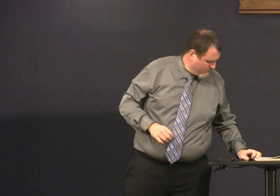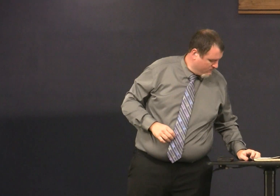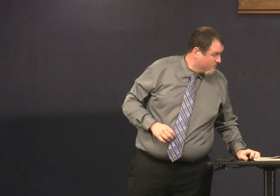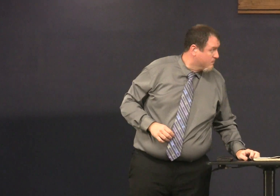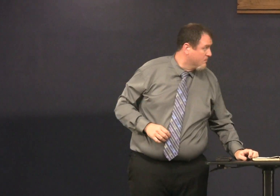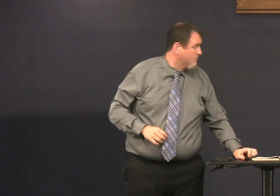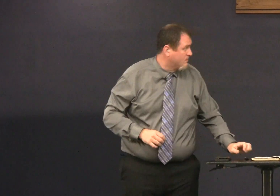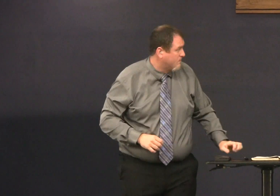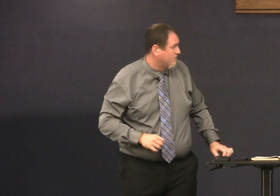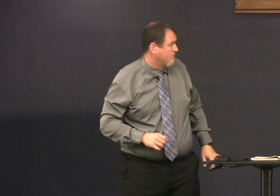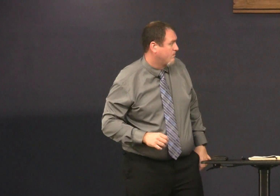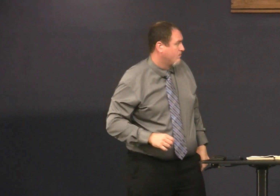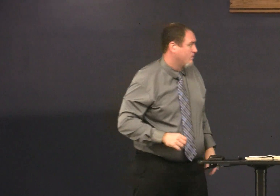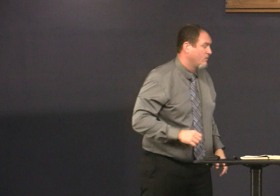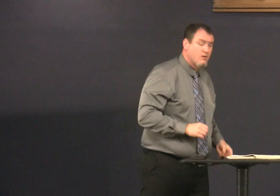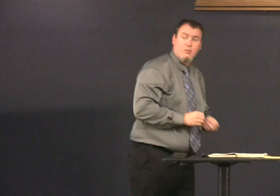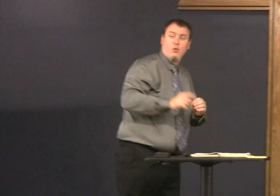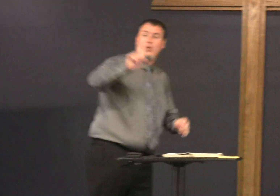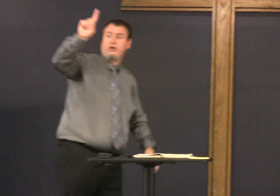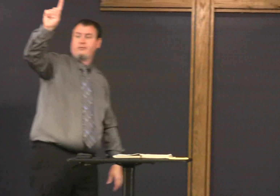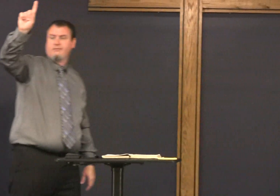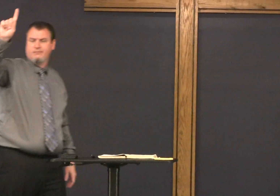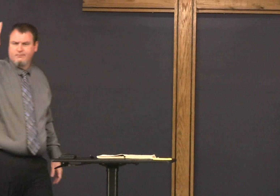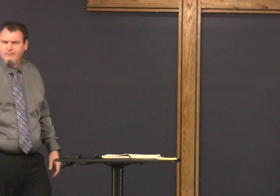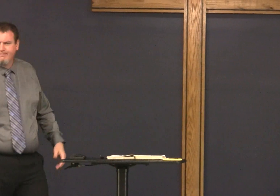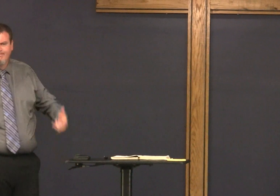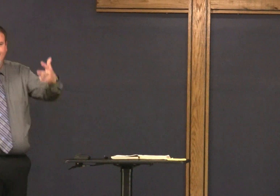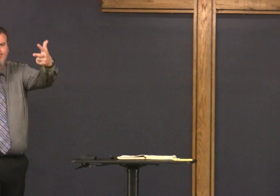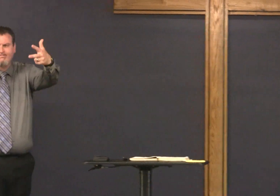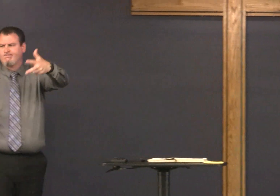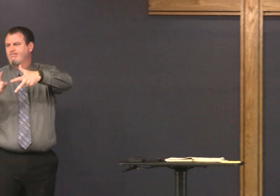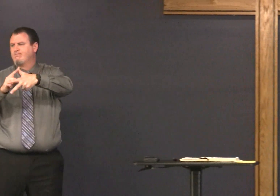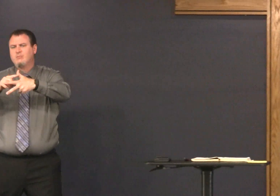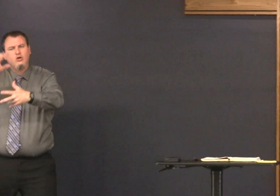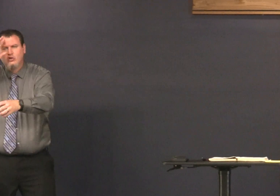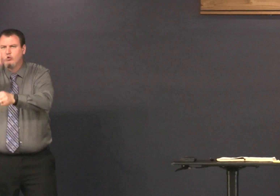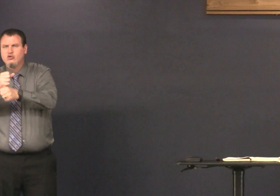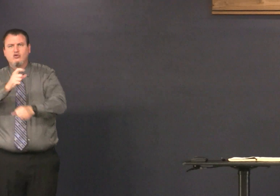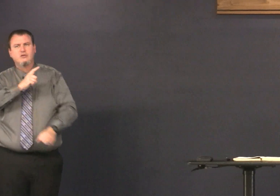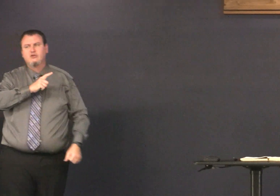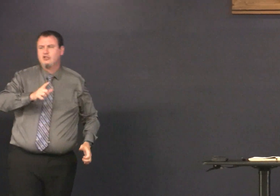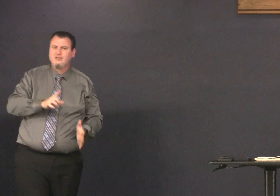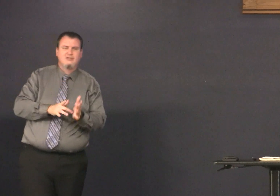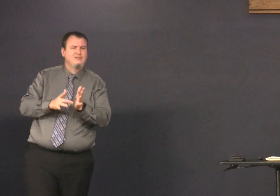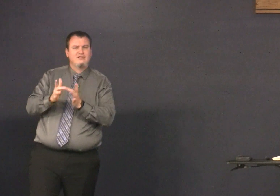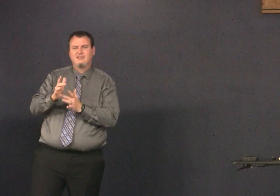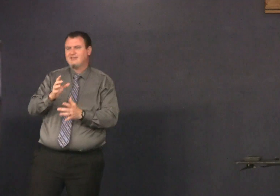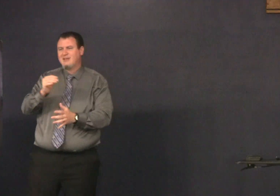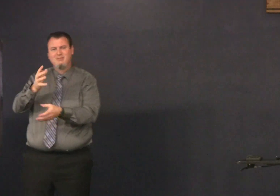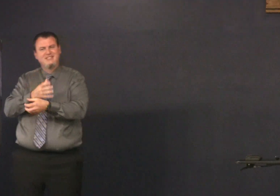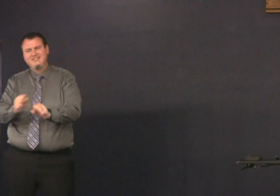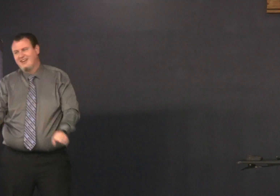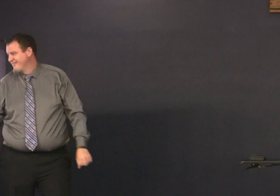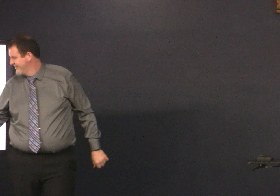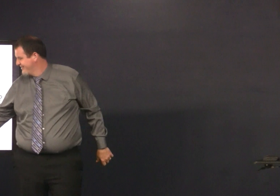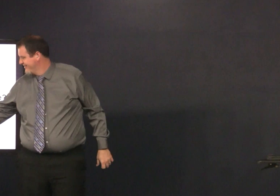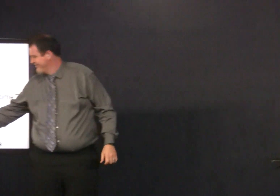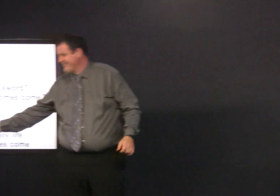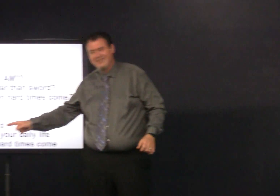God I trust in you number one trust the Lord and be saved